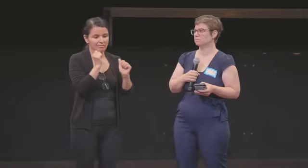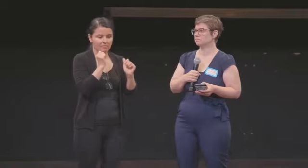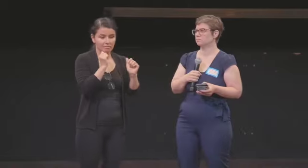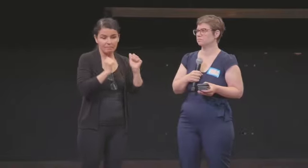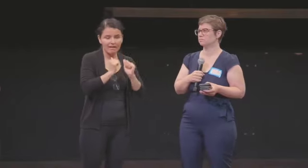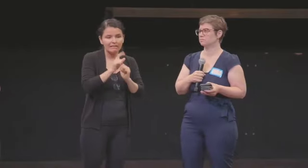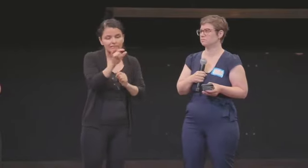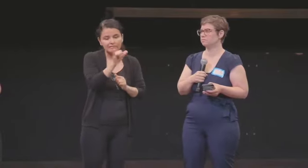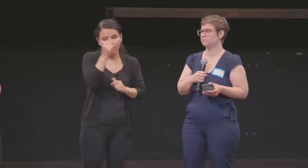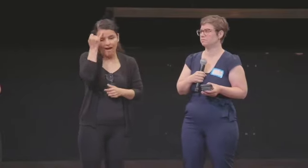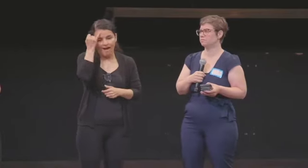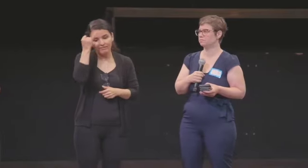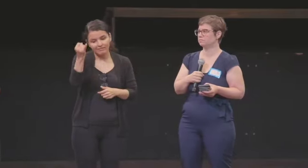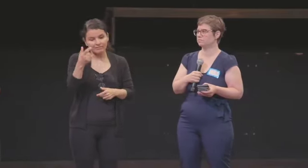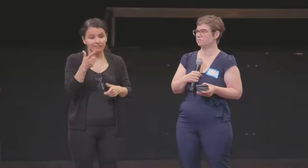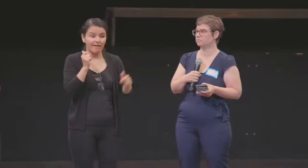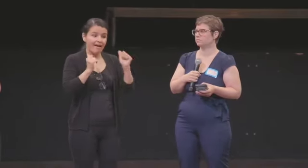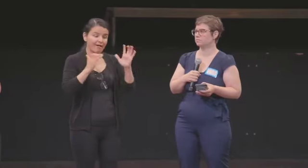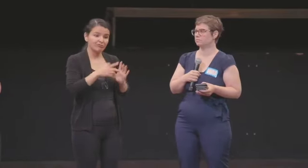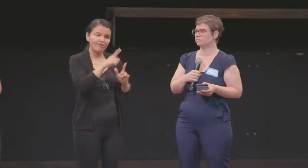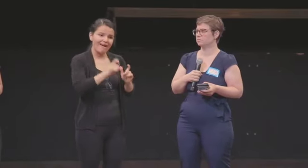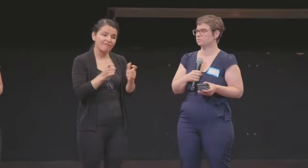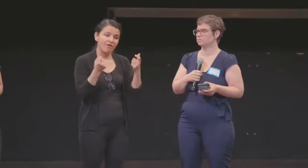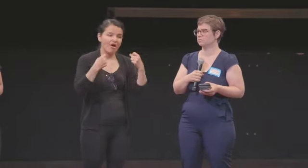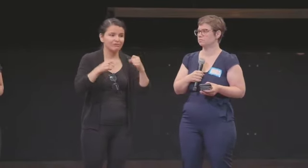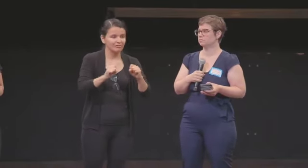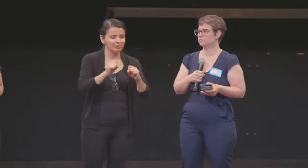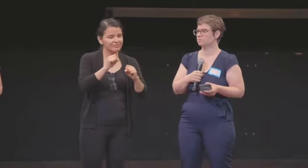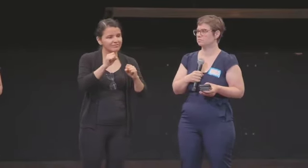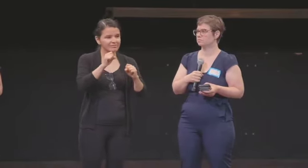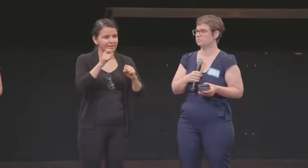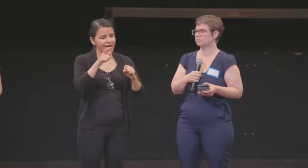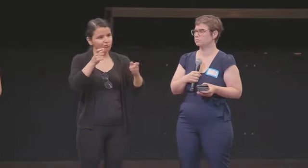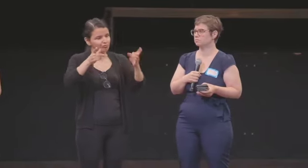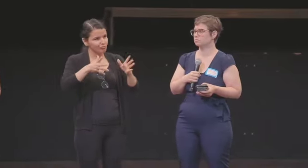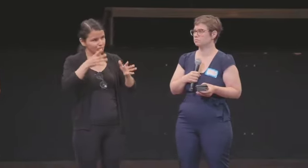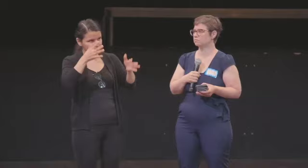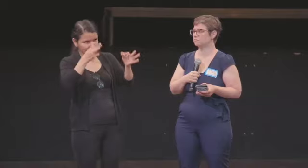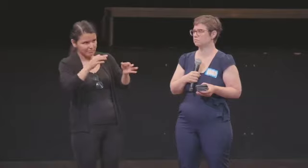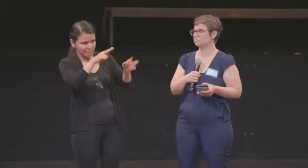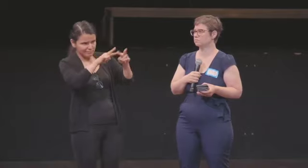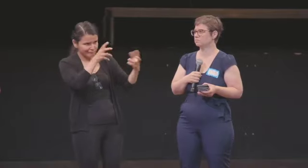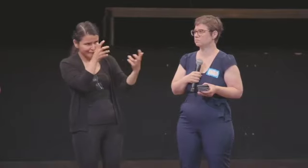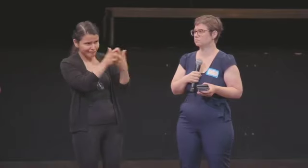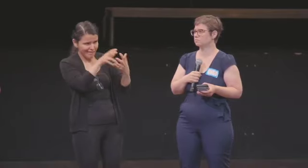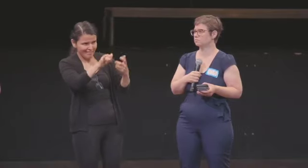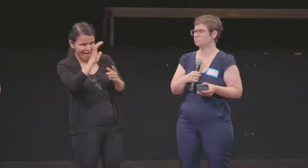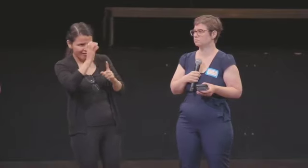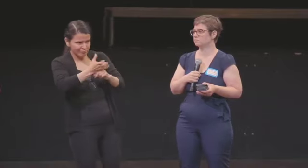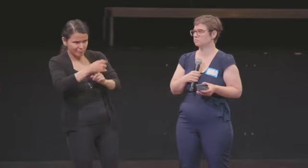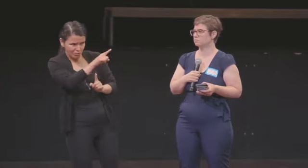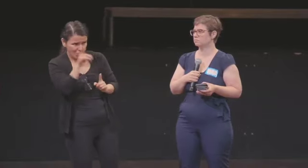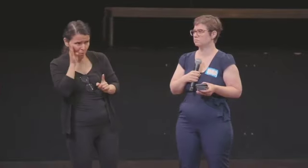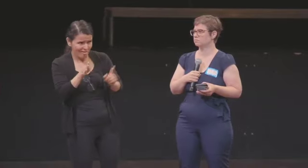It's important to cast the interpreters appropriately because you have to look and make sure that,